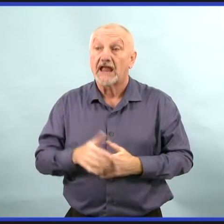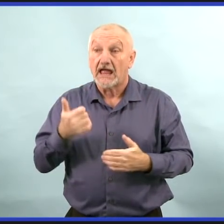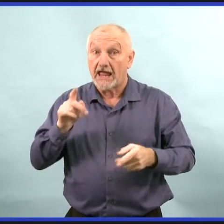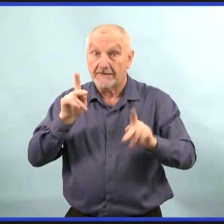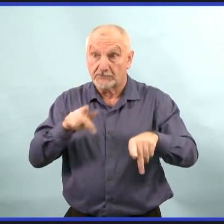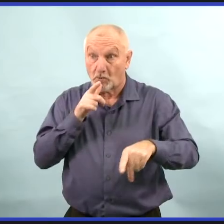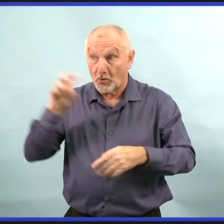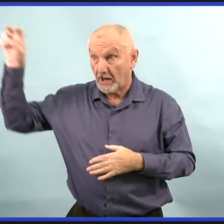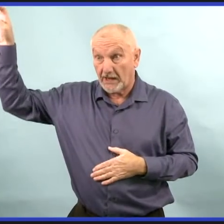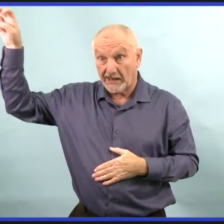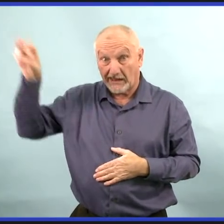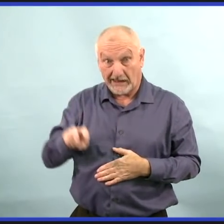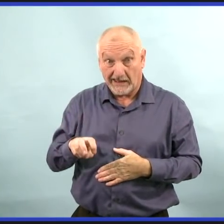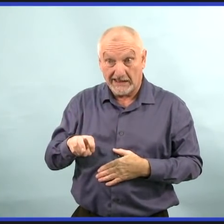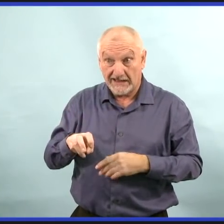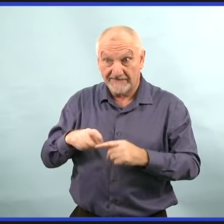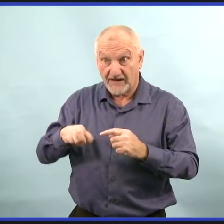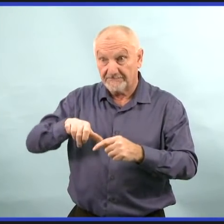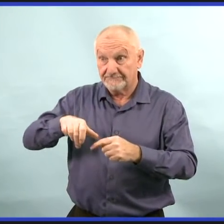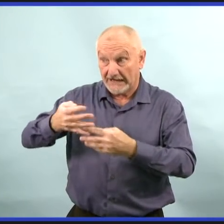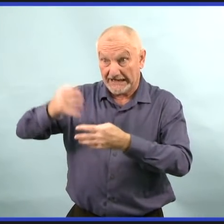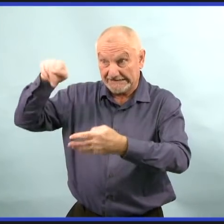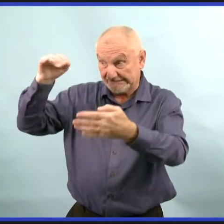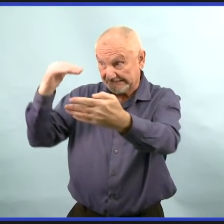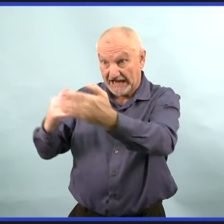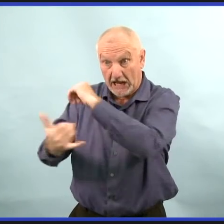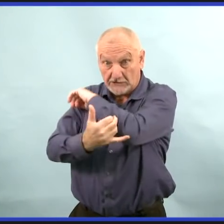um listed countries in the last two weeks are required to isolate